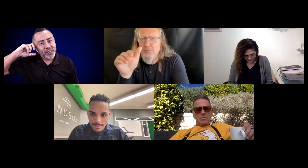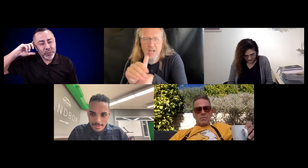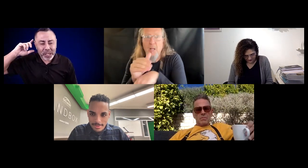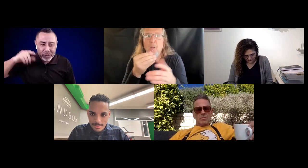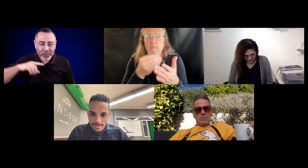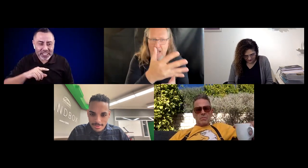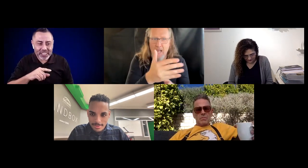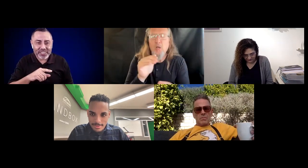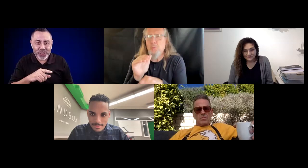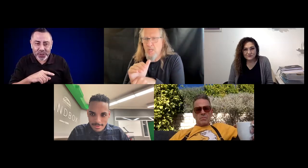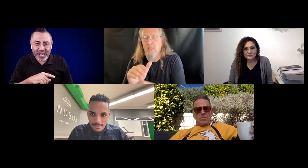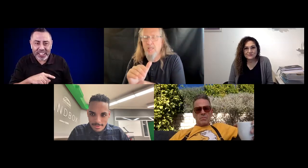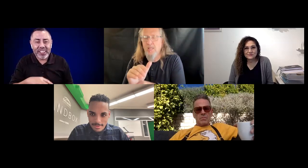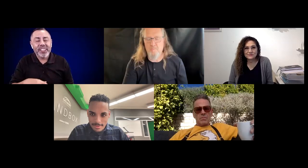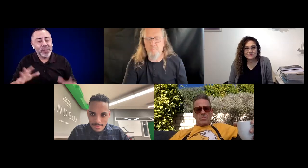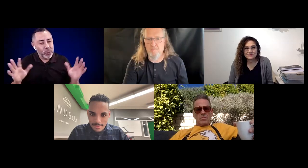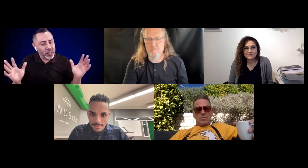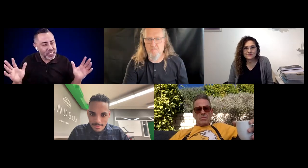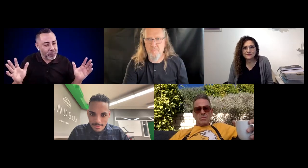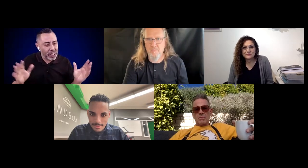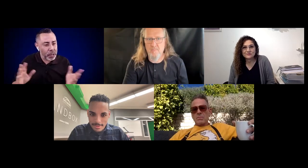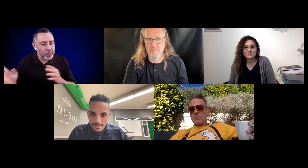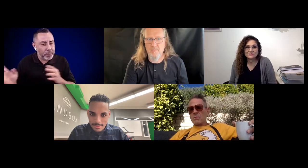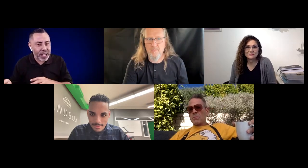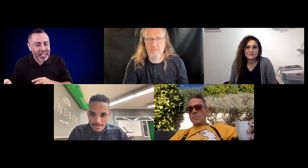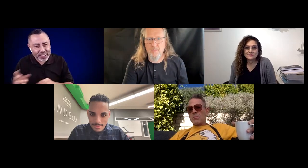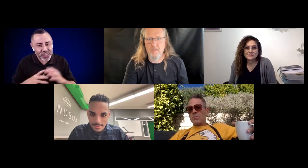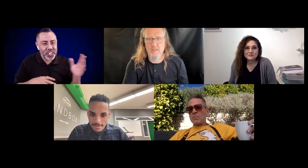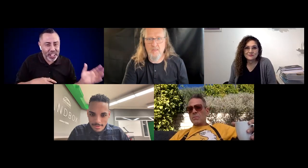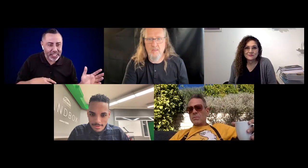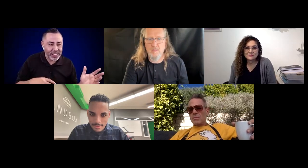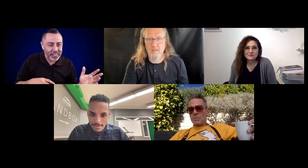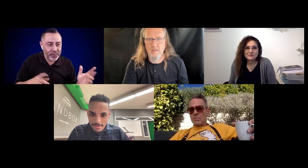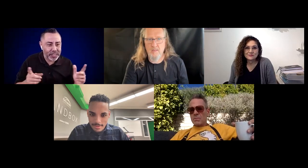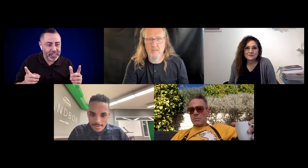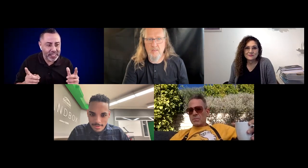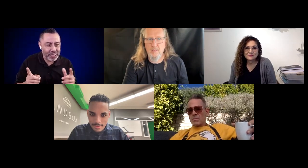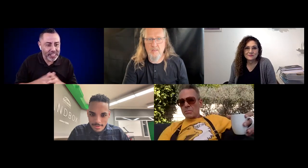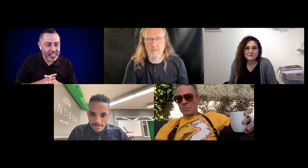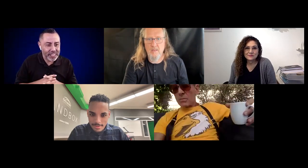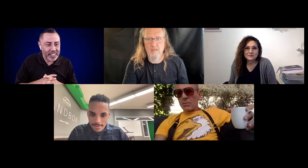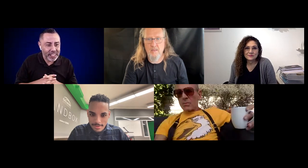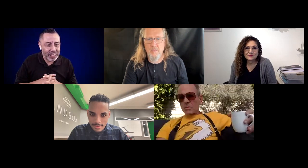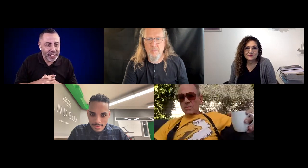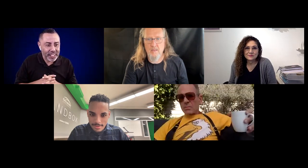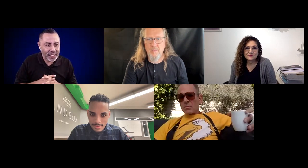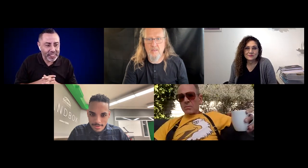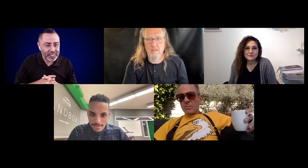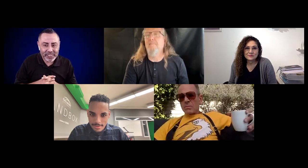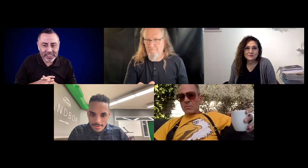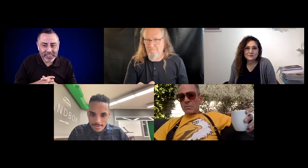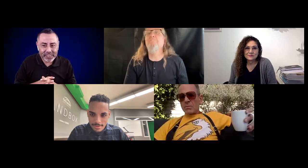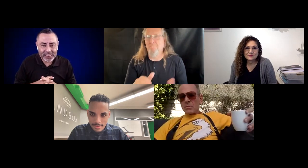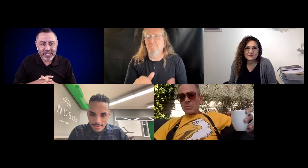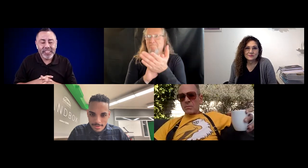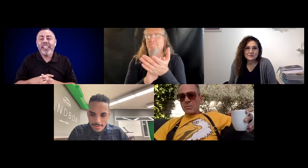You might be right there, tonight. There was something about buy and tonight, you're right.